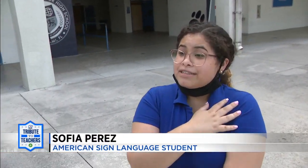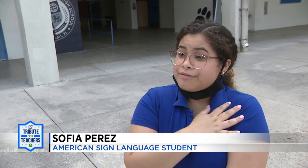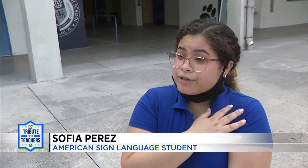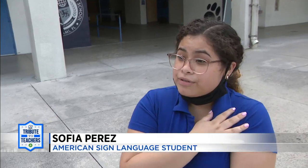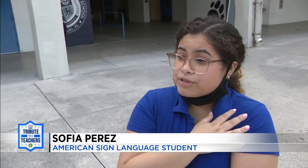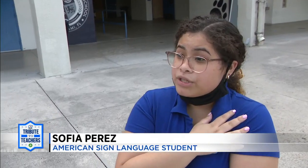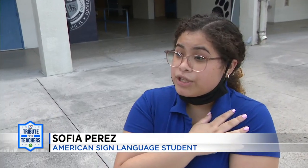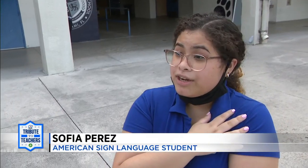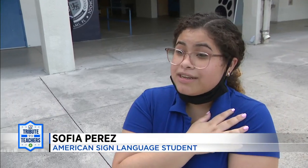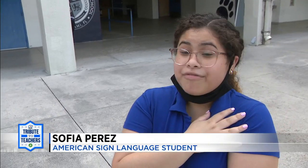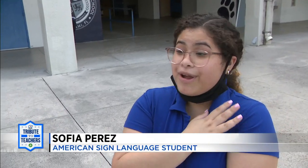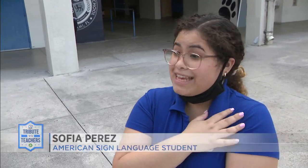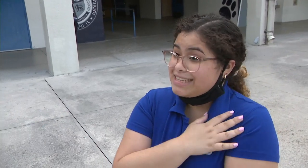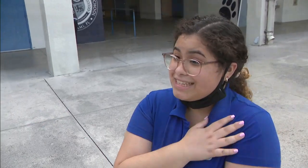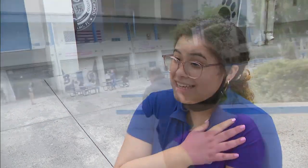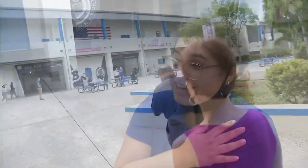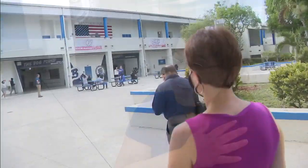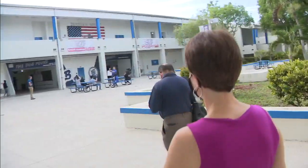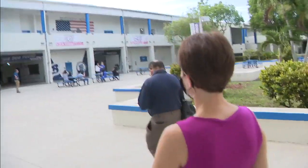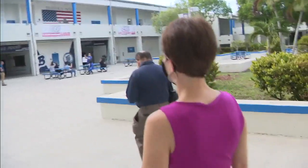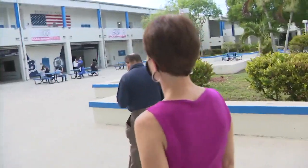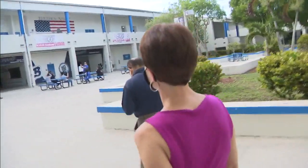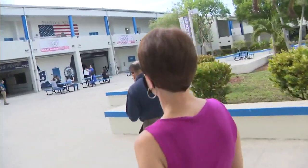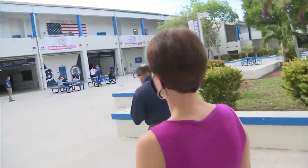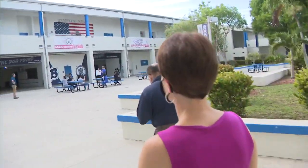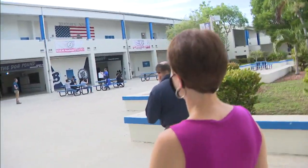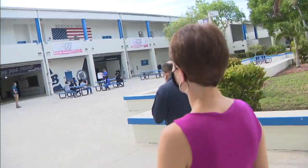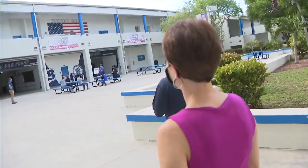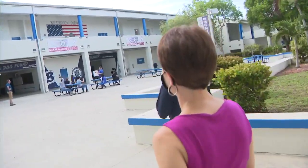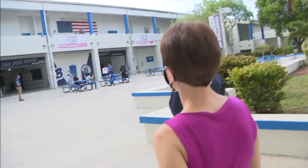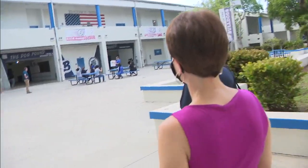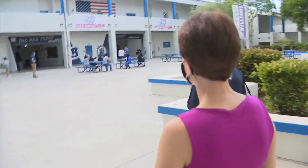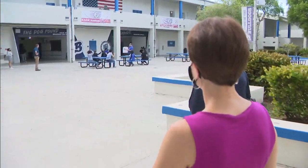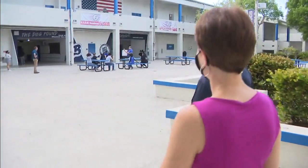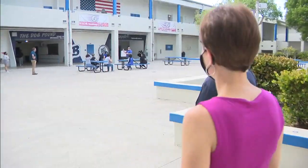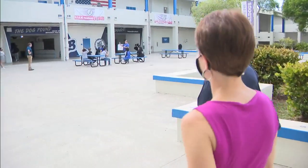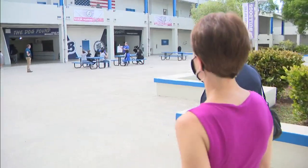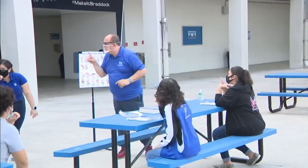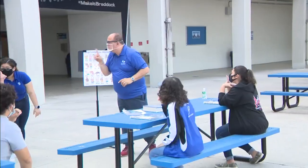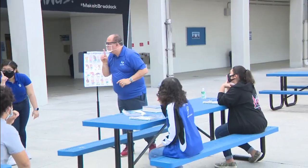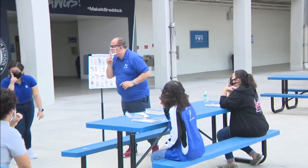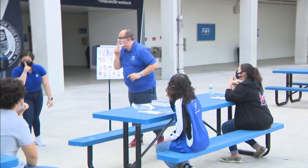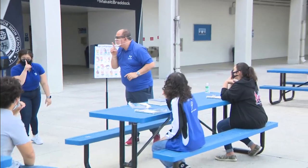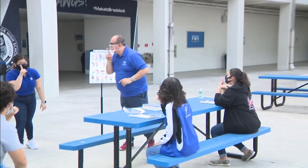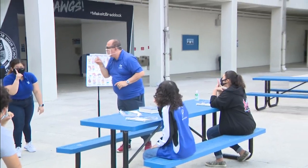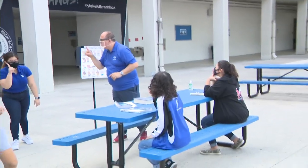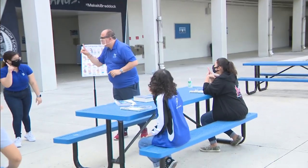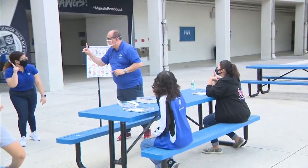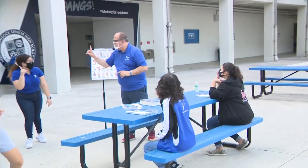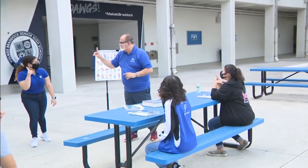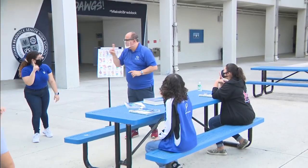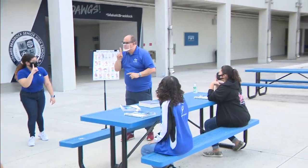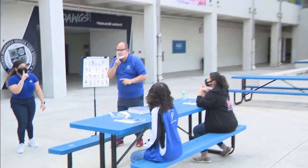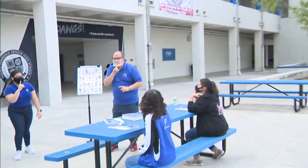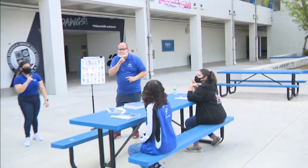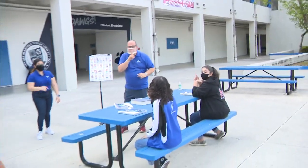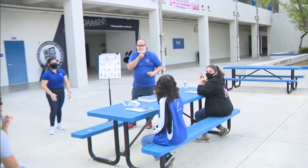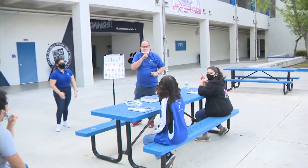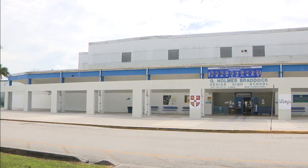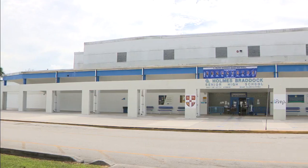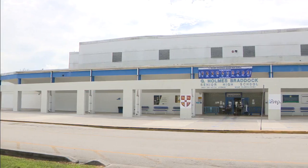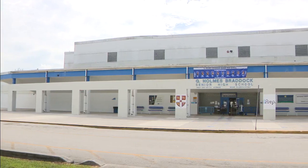HE CARES FOR HIS STUDENTS.